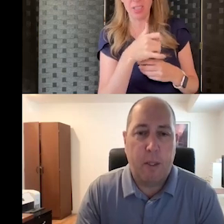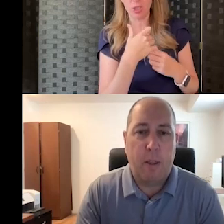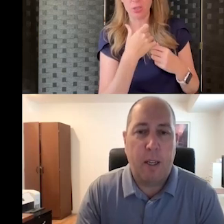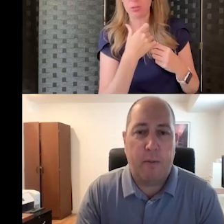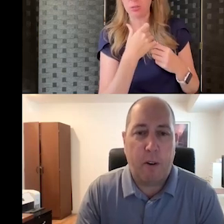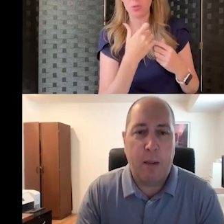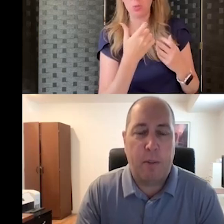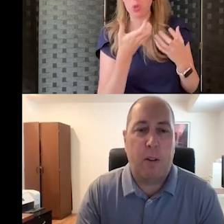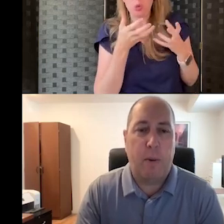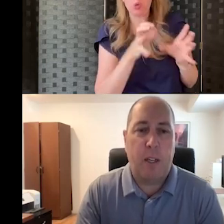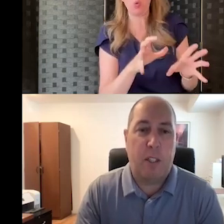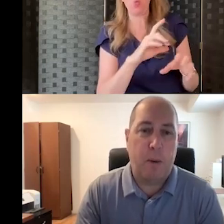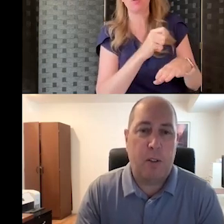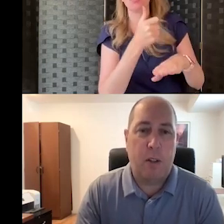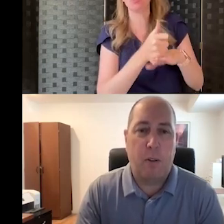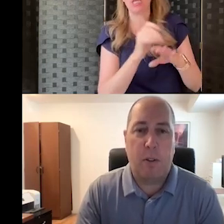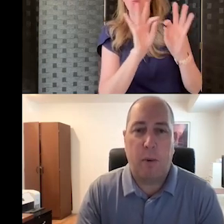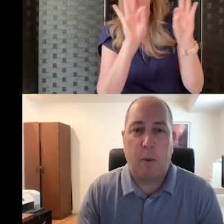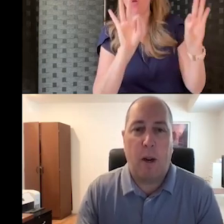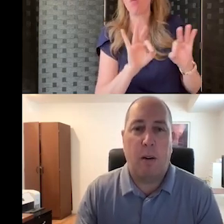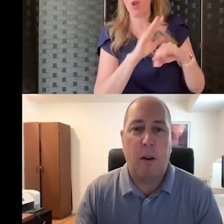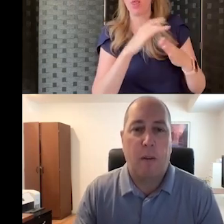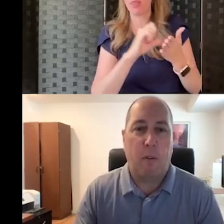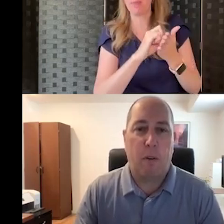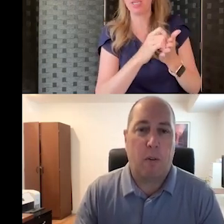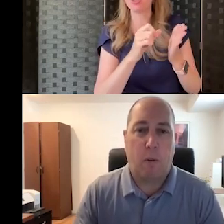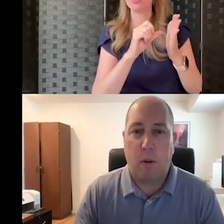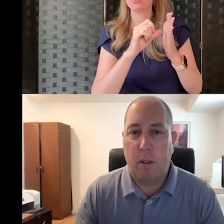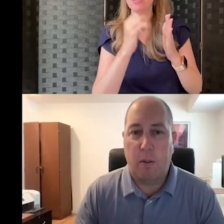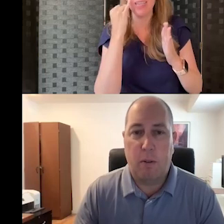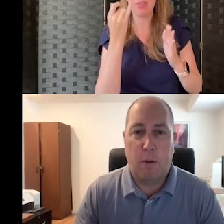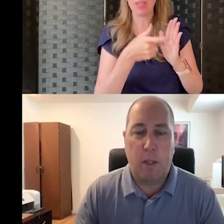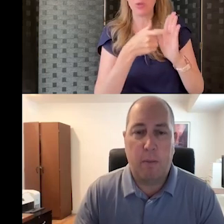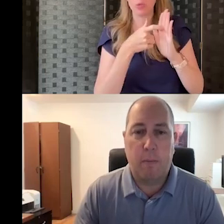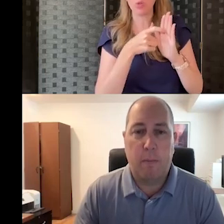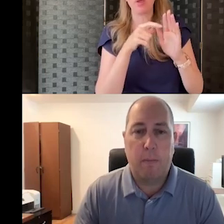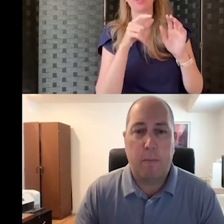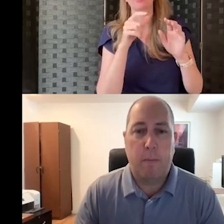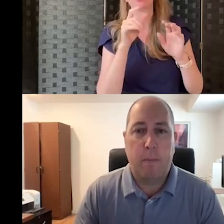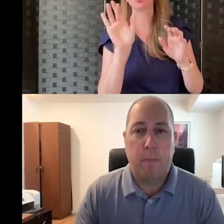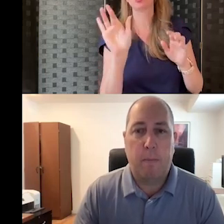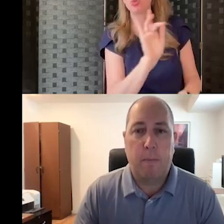build any frames on the page, especially those that require vertical or horizontal scrolling?